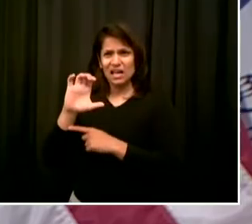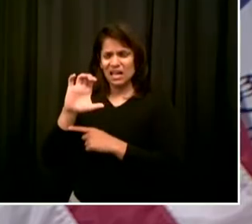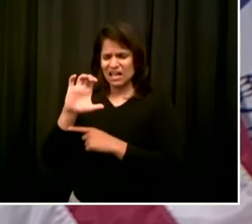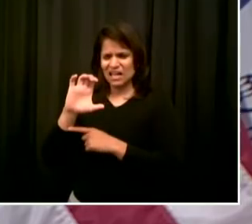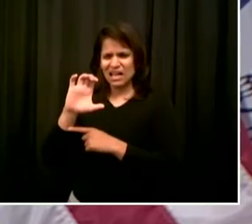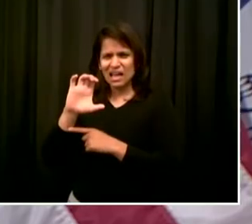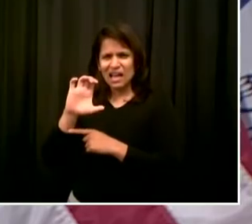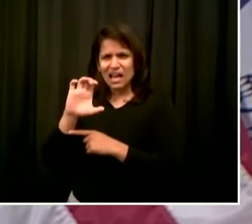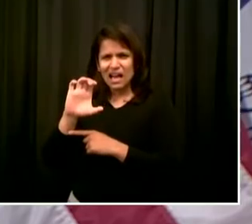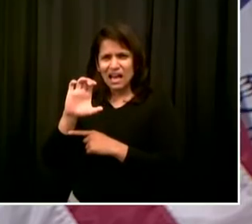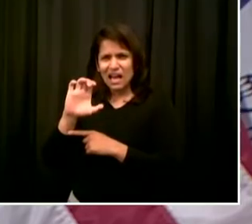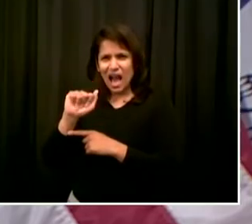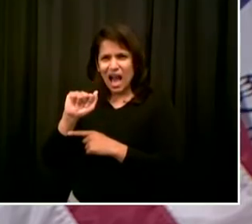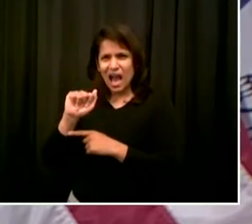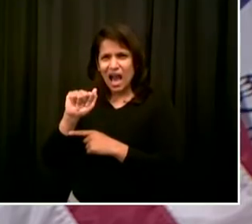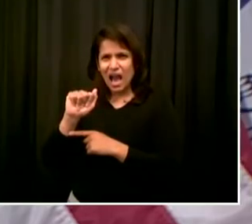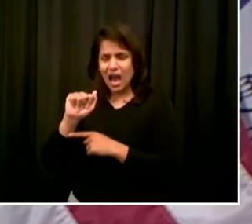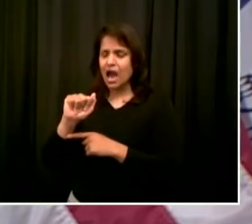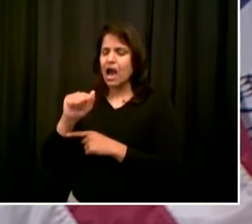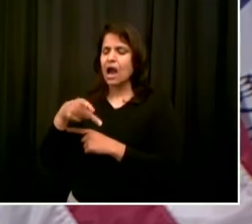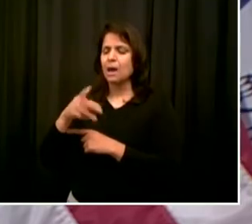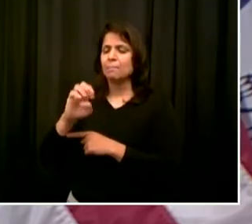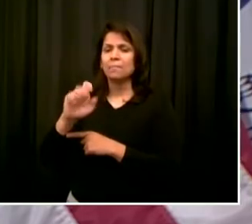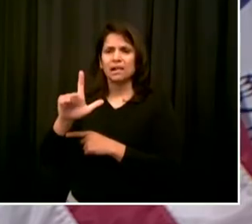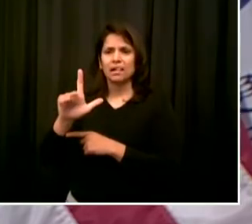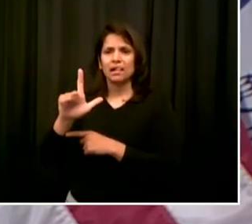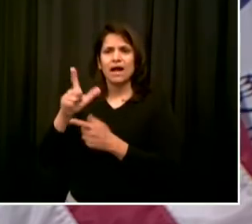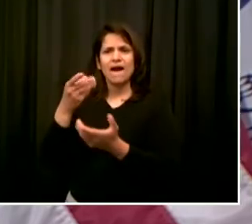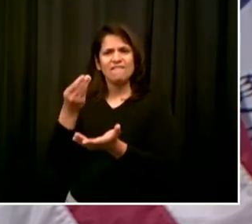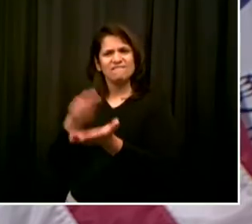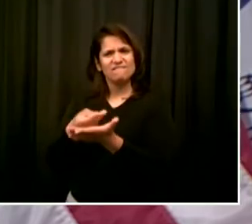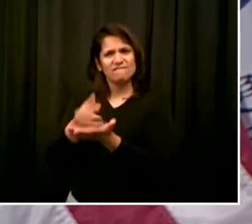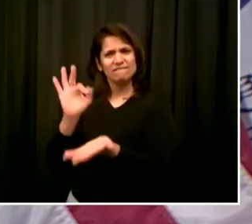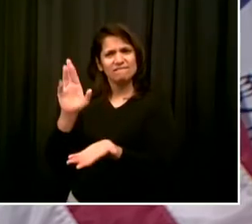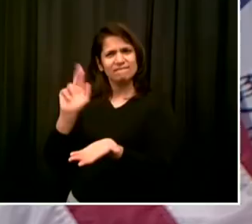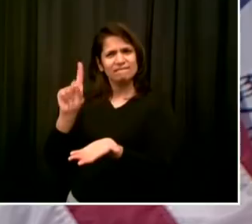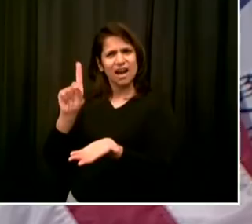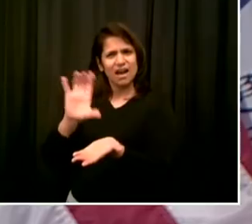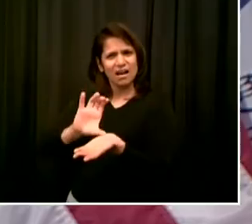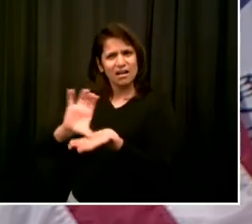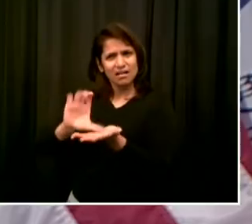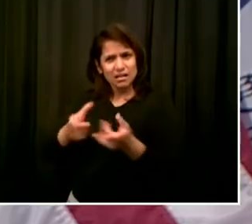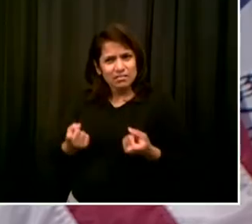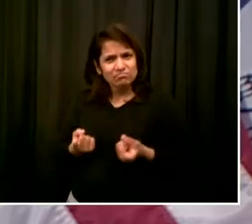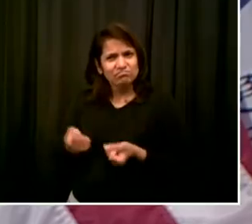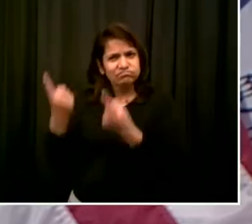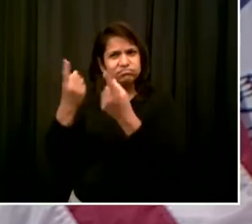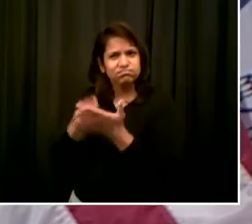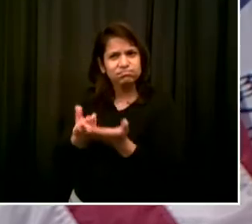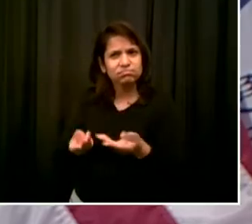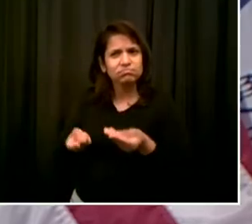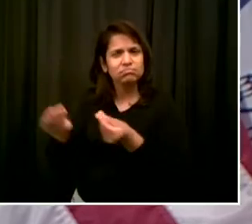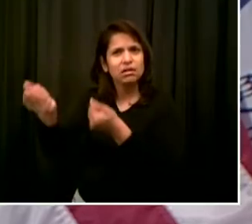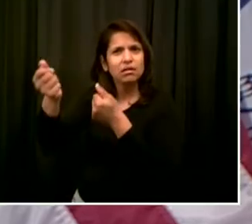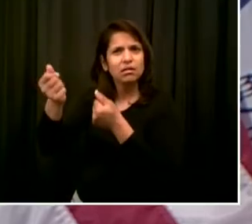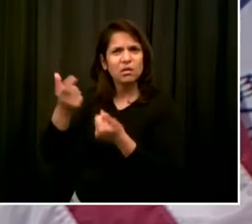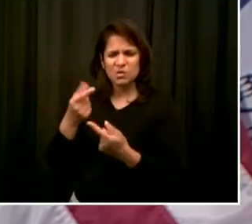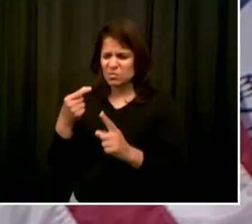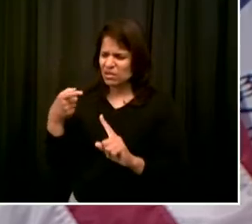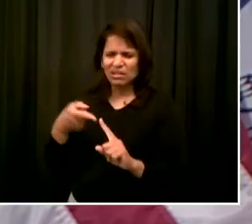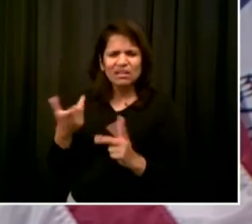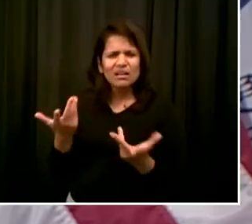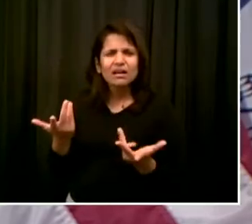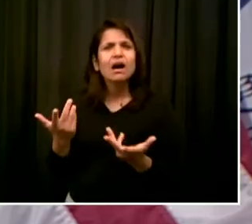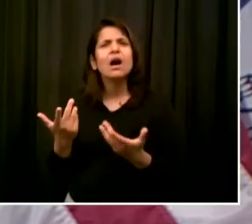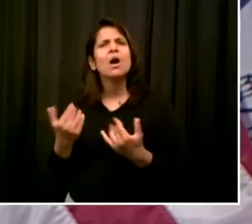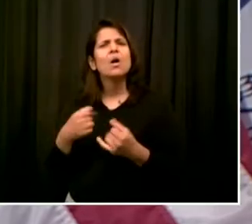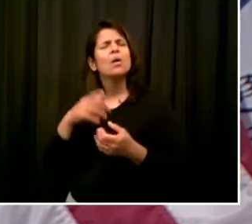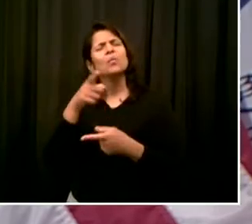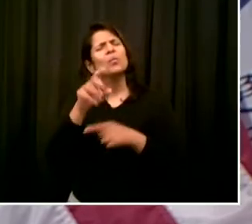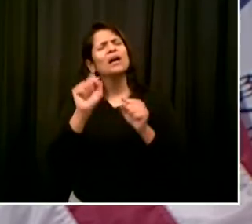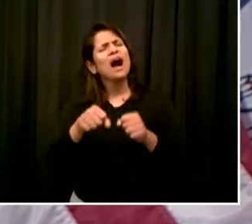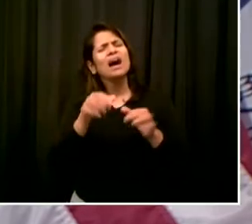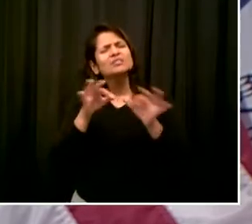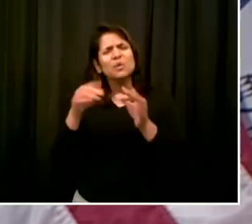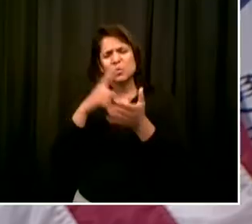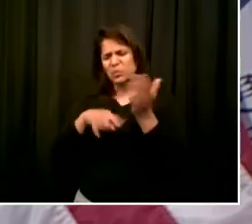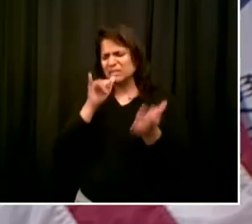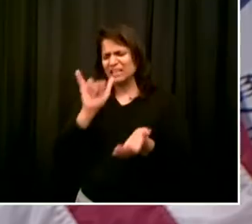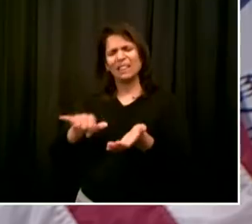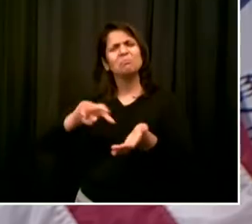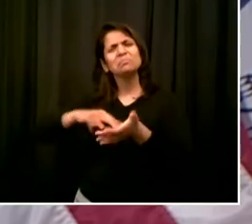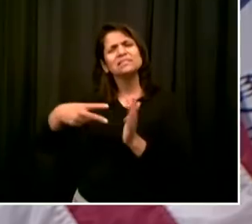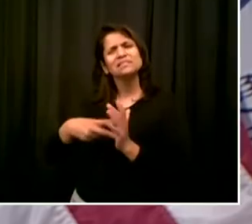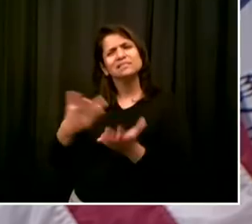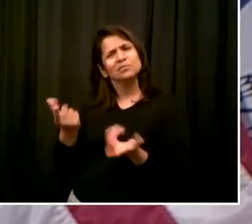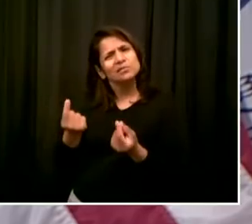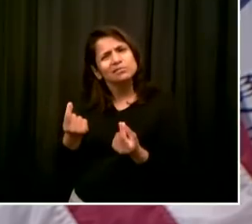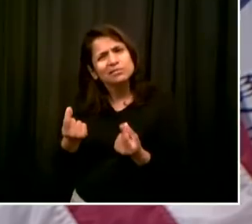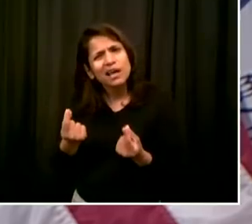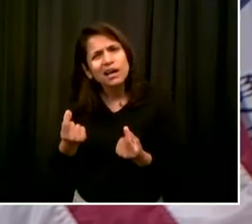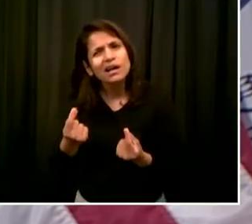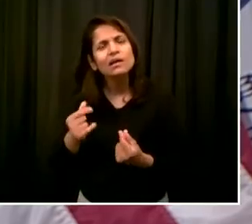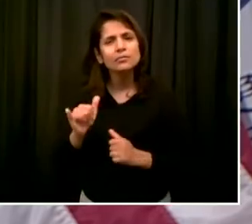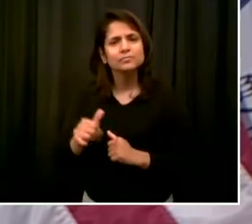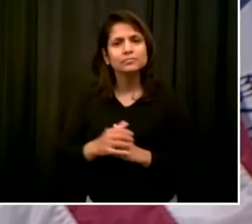YOU SAID SOMETHING ABOUT